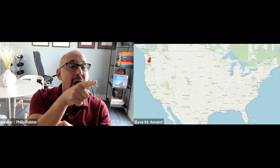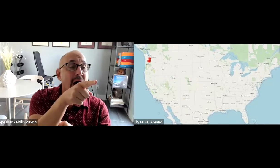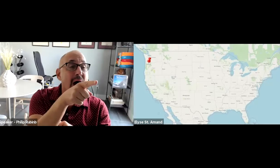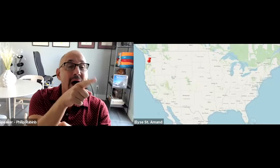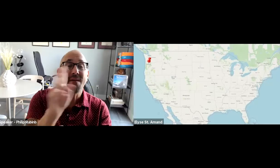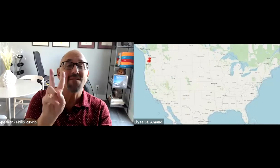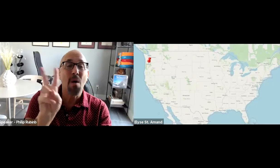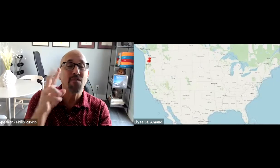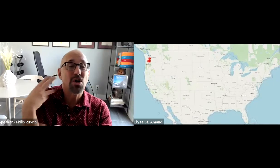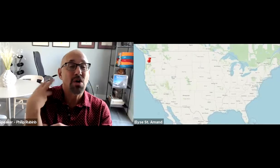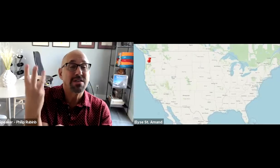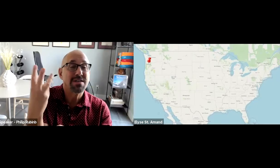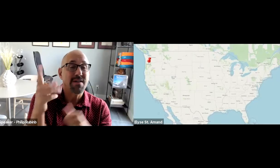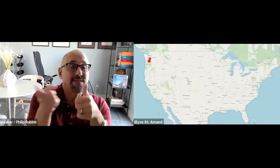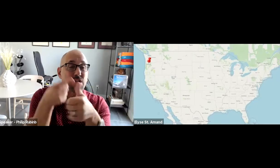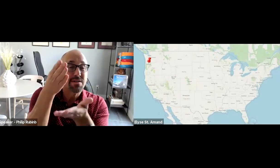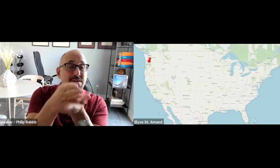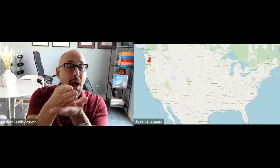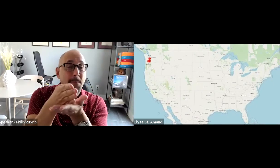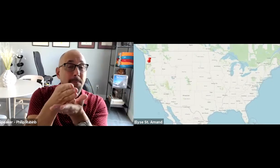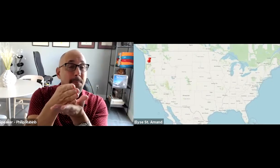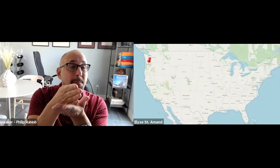Jeanine, signed like this.